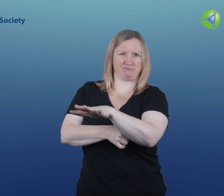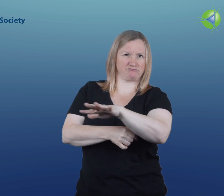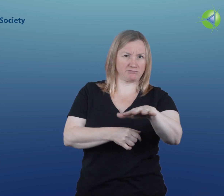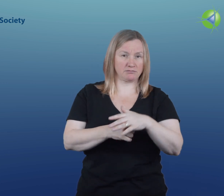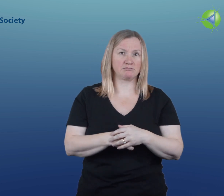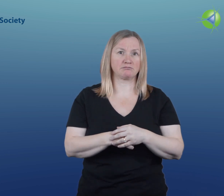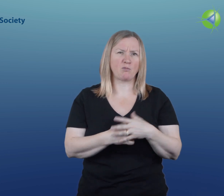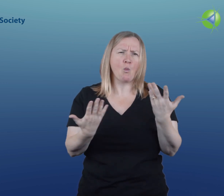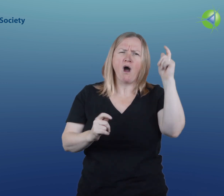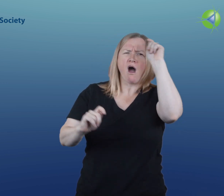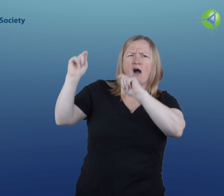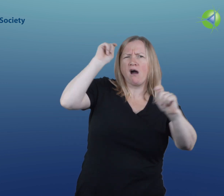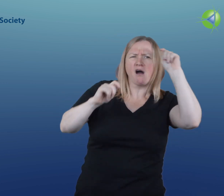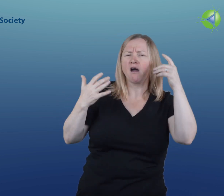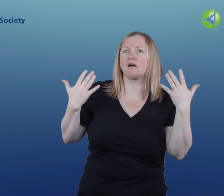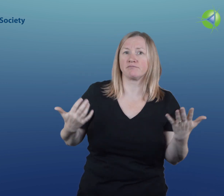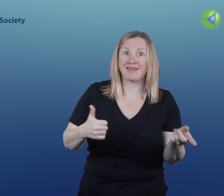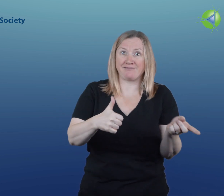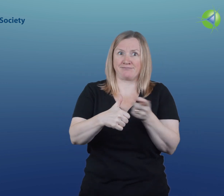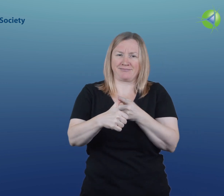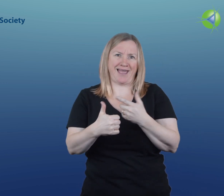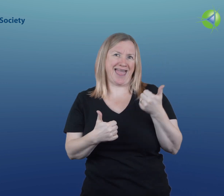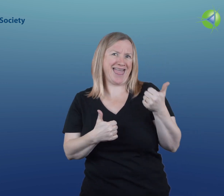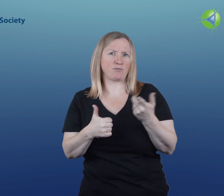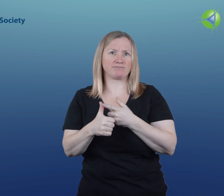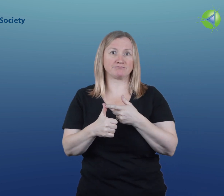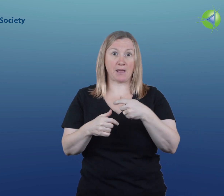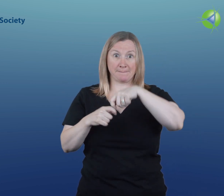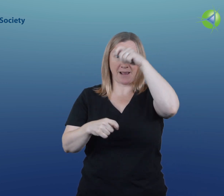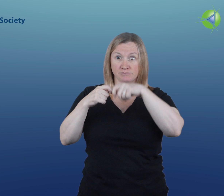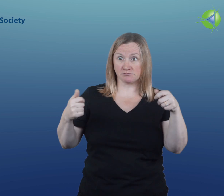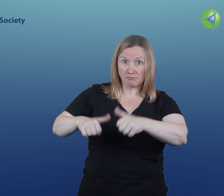considers: (a) the effectiveness of the Measures